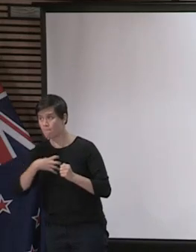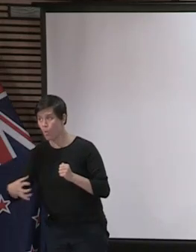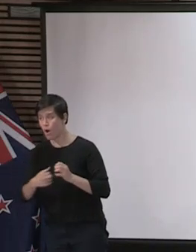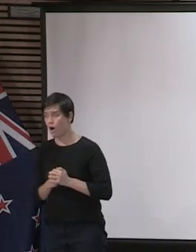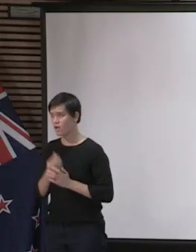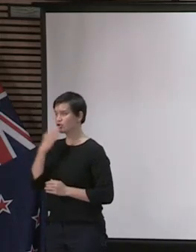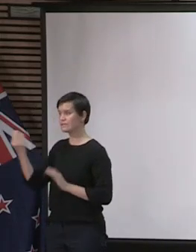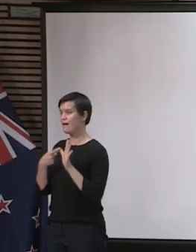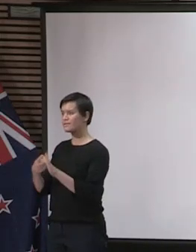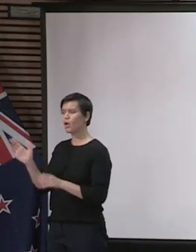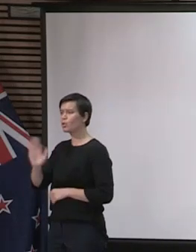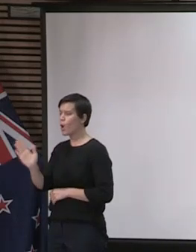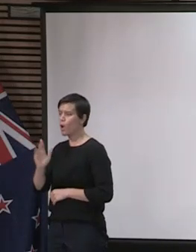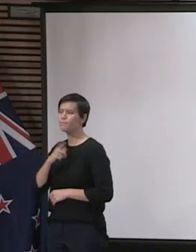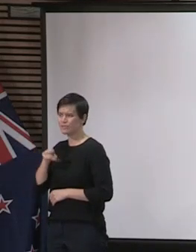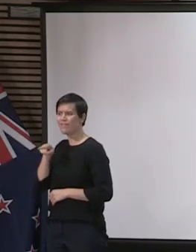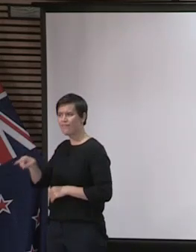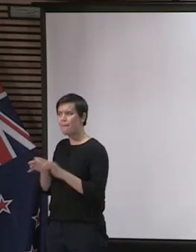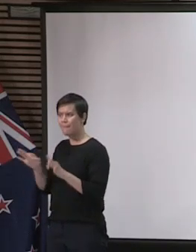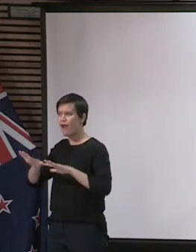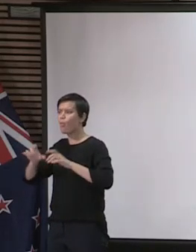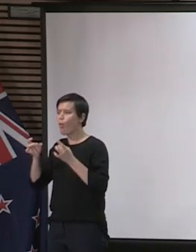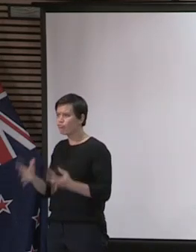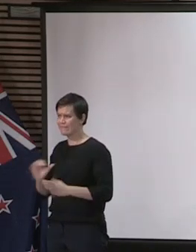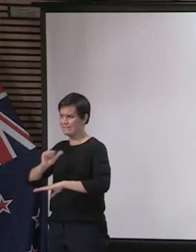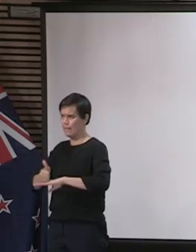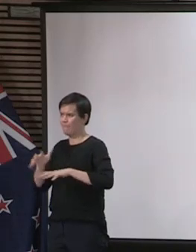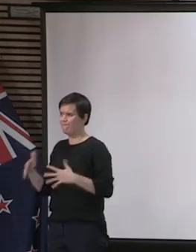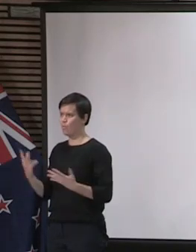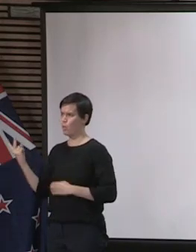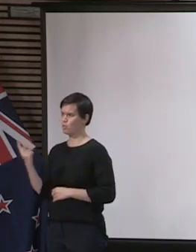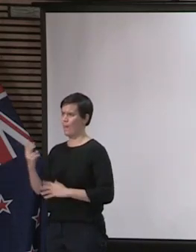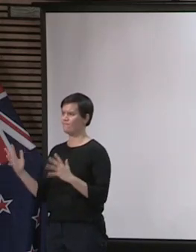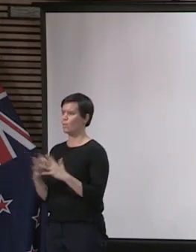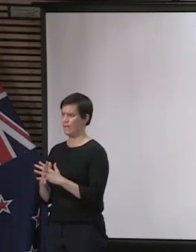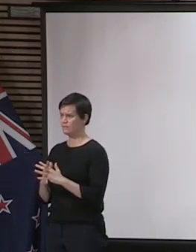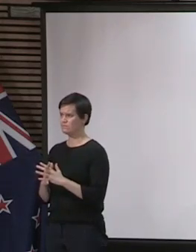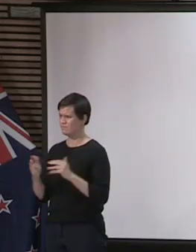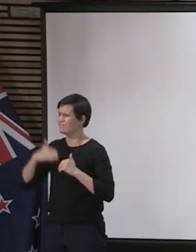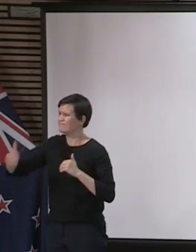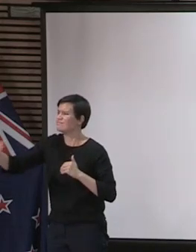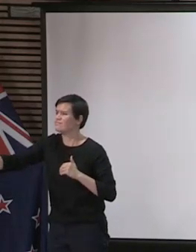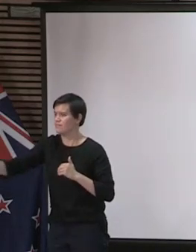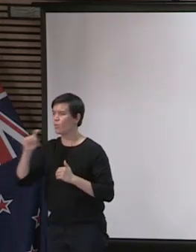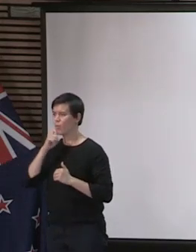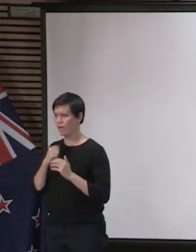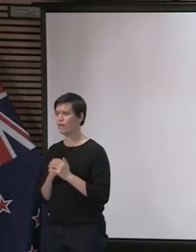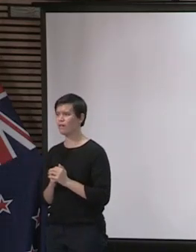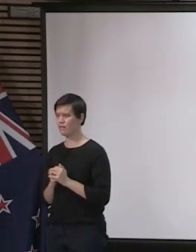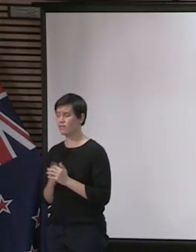12-week period which is of course well beyond our Alert Level 4. Alert Level 4 obviously has gone for four weeks and then will be going